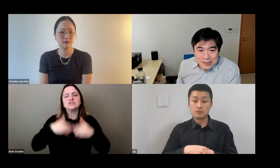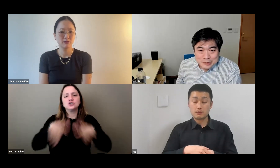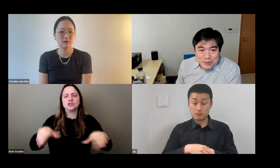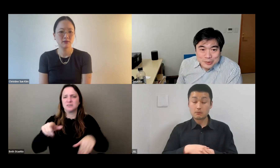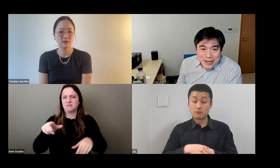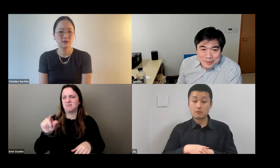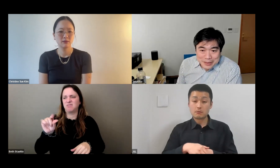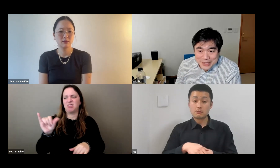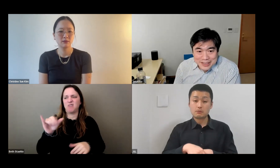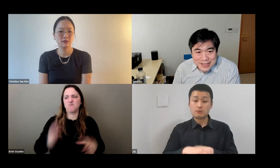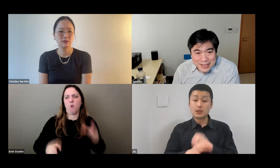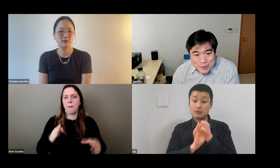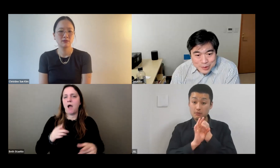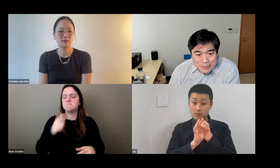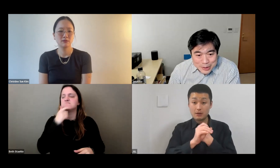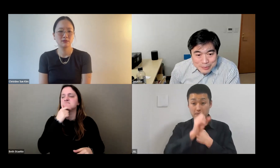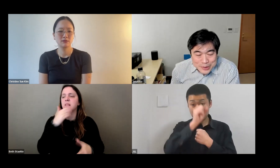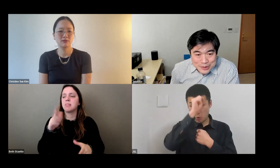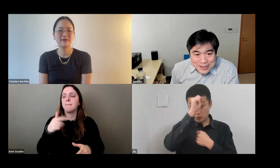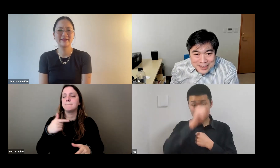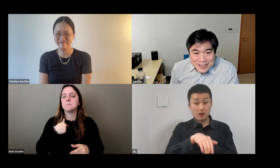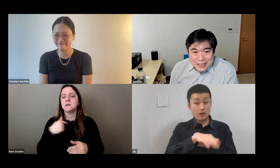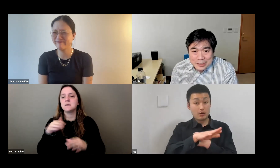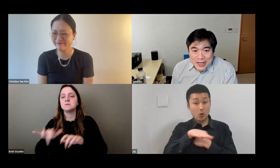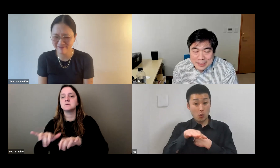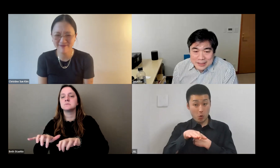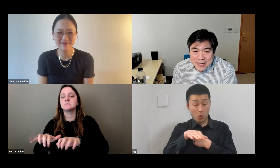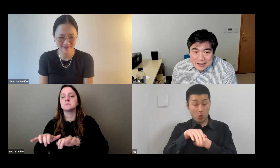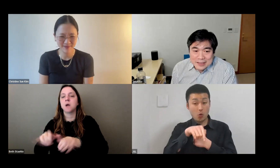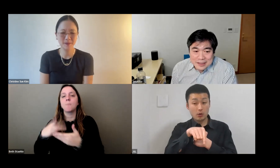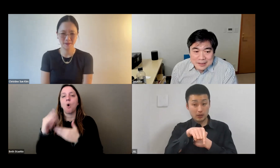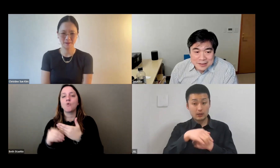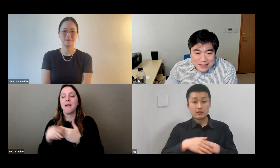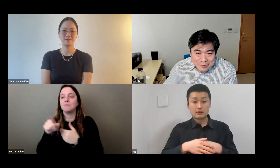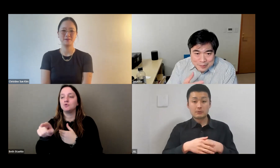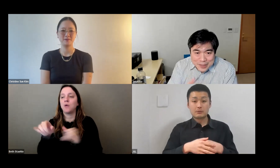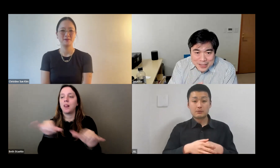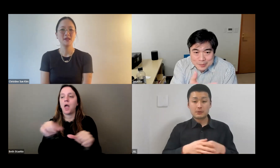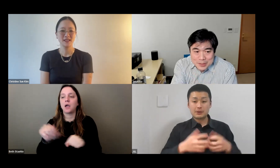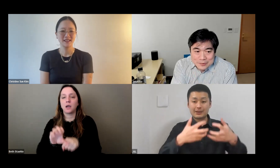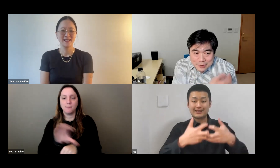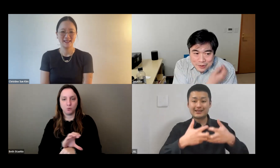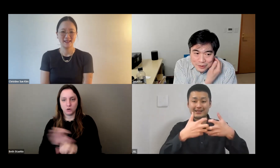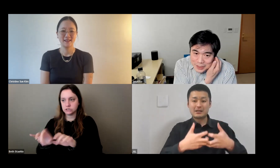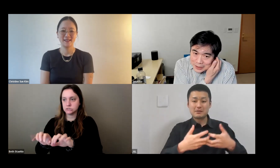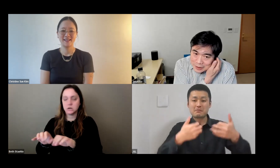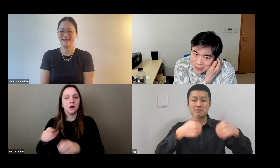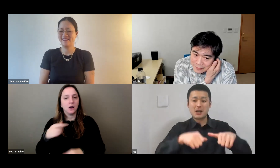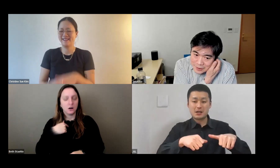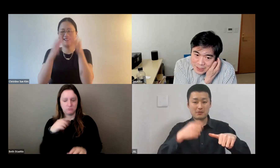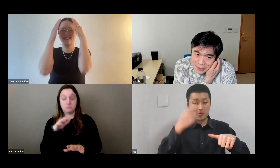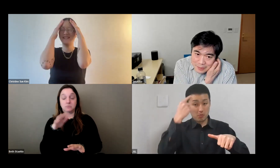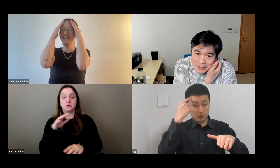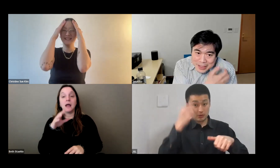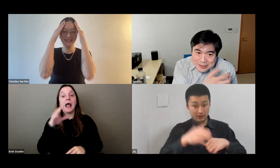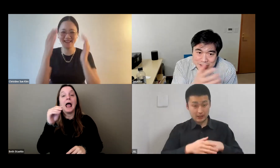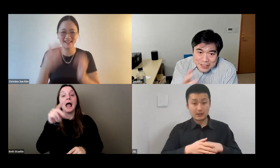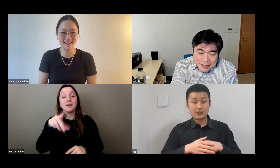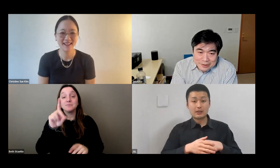to program them like they program a computer, you know? And I think that it reminds me of your earlier conversation about as a child